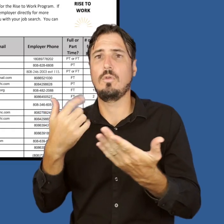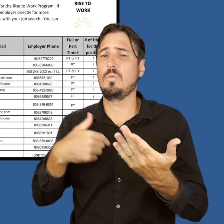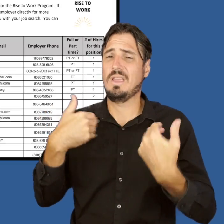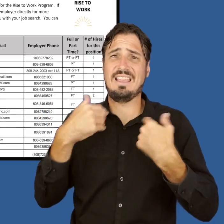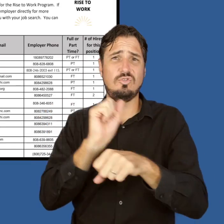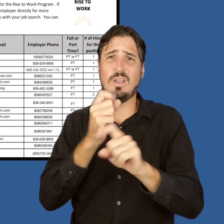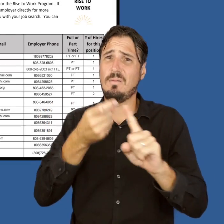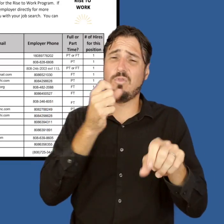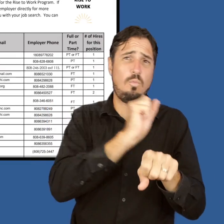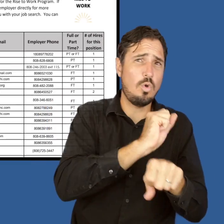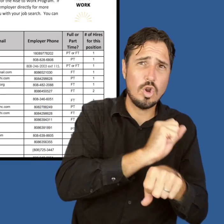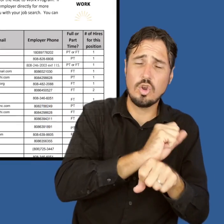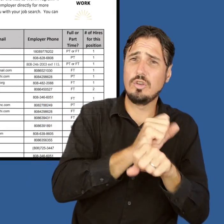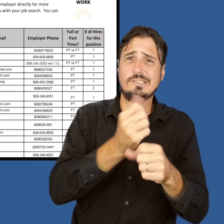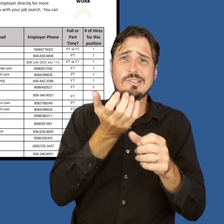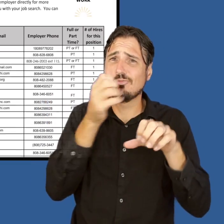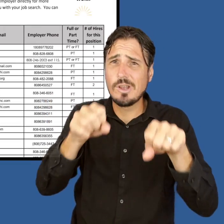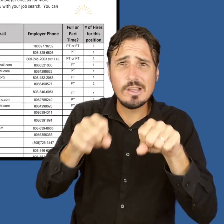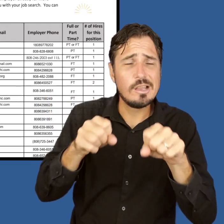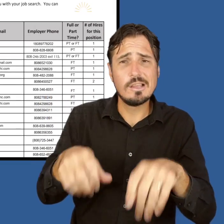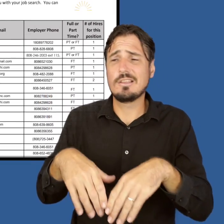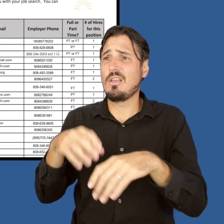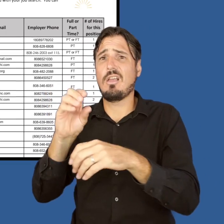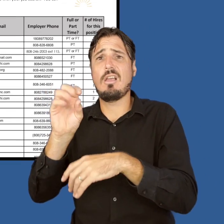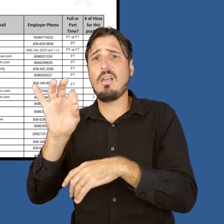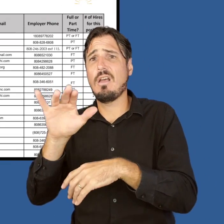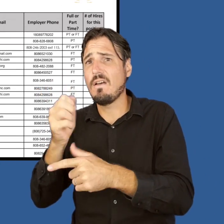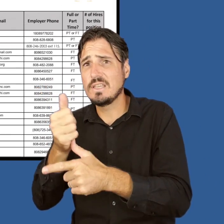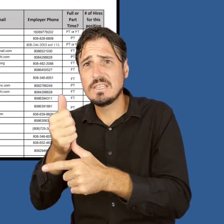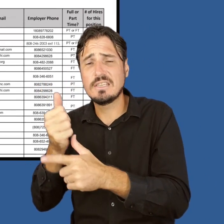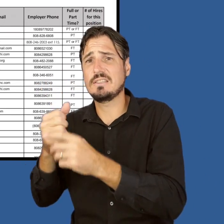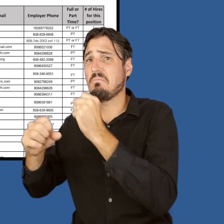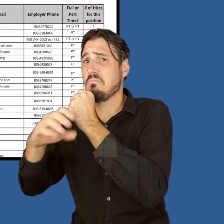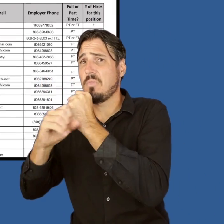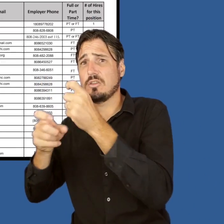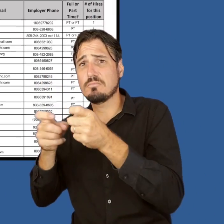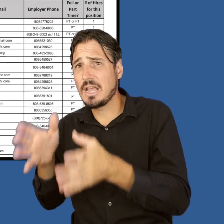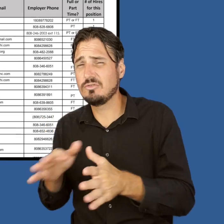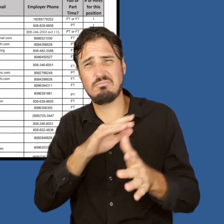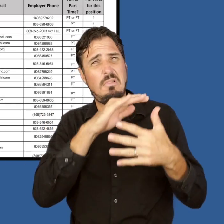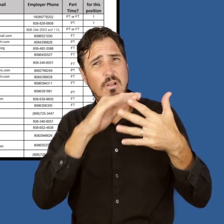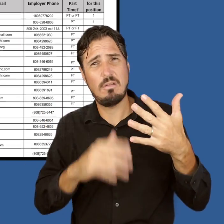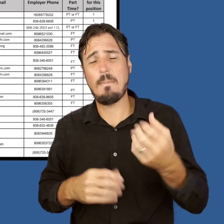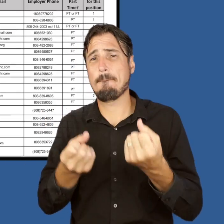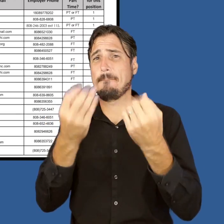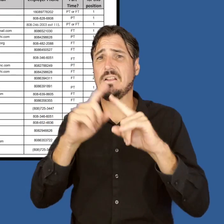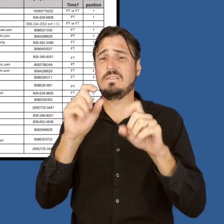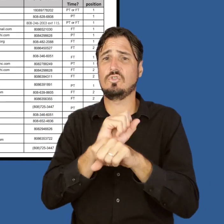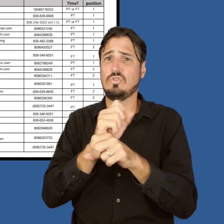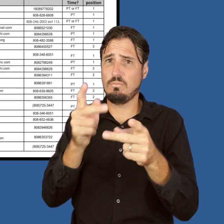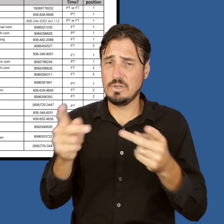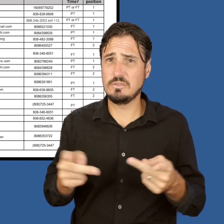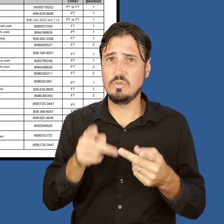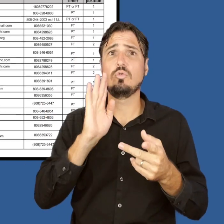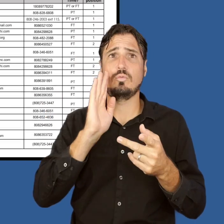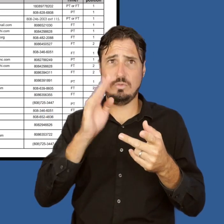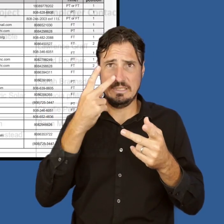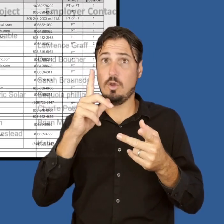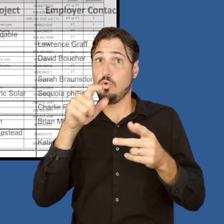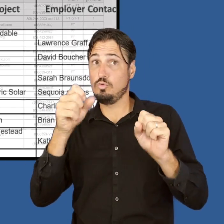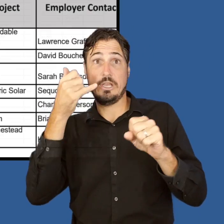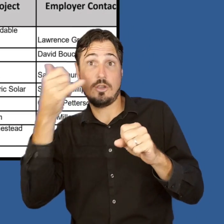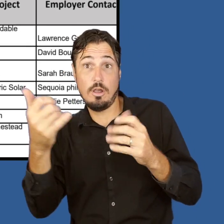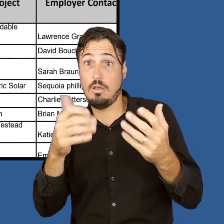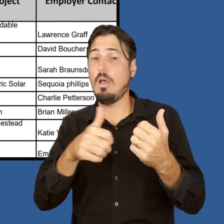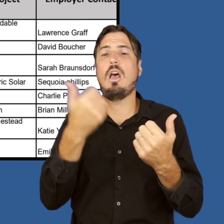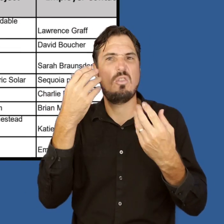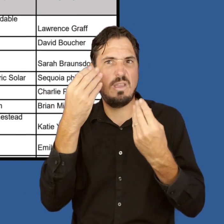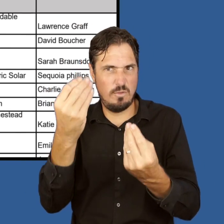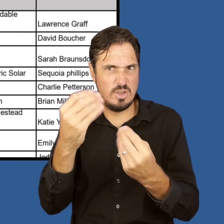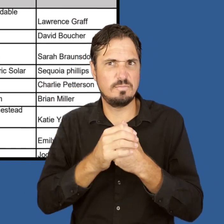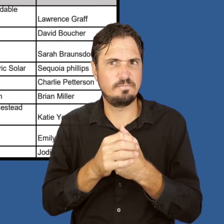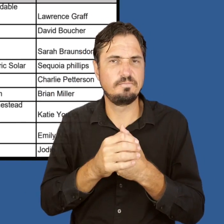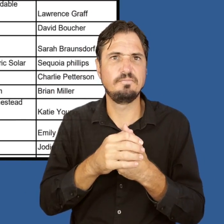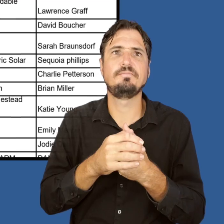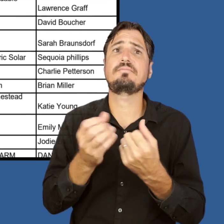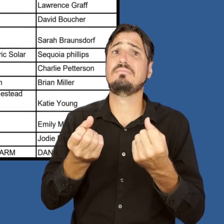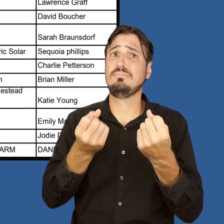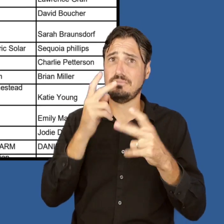ranging from laborers and landscapers, to office assistants and marketing managers. The list includes the job title, whom to contact and other information. Many displaced workers have